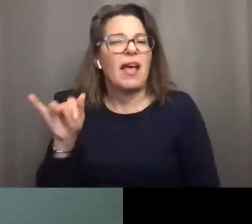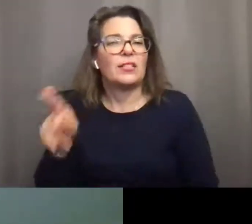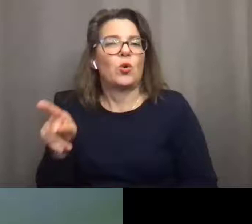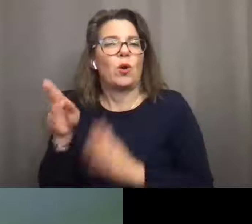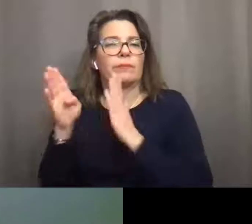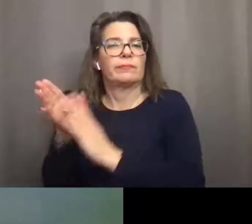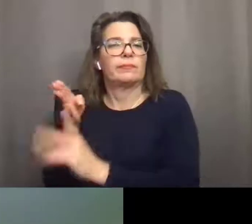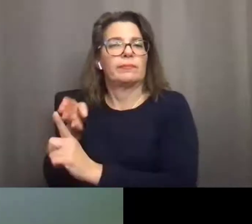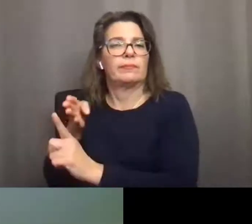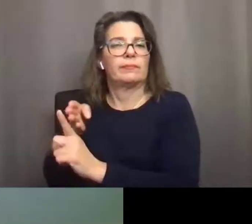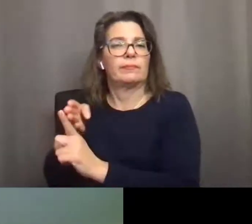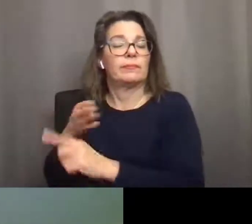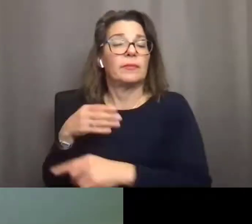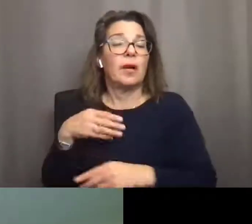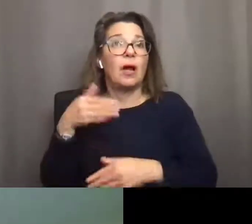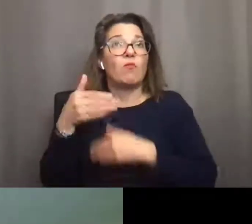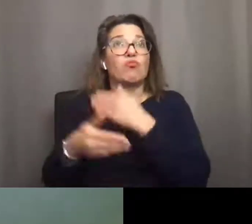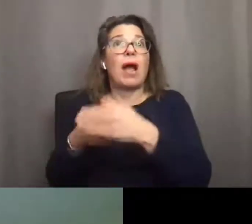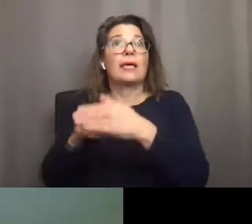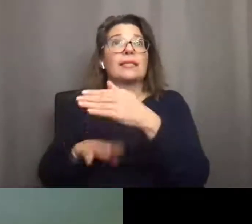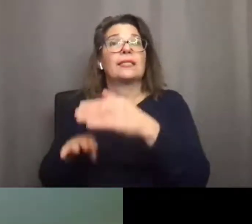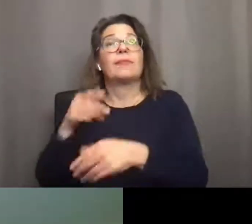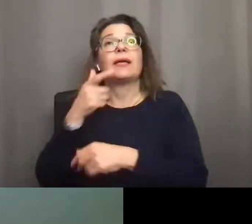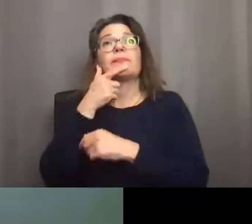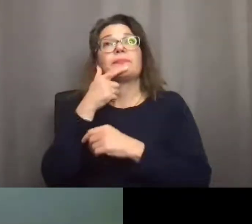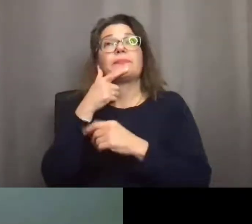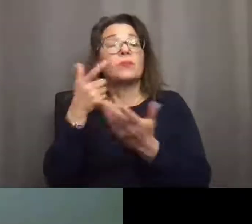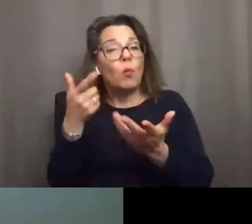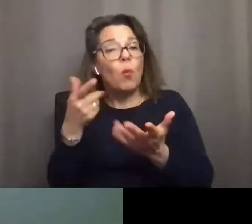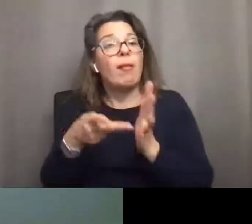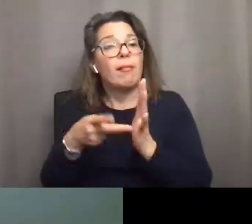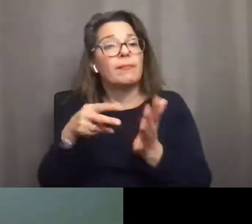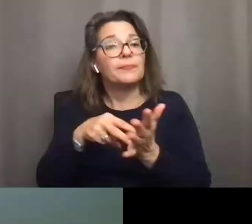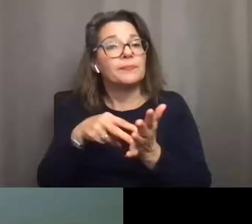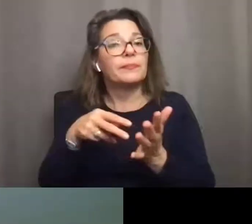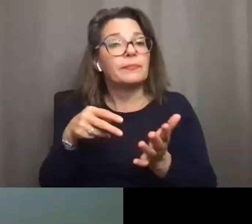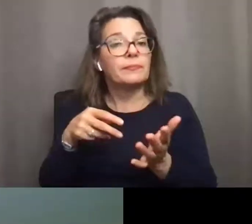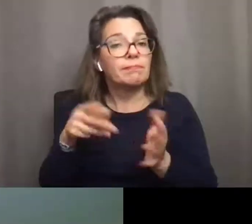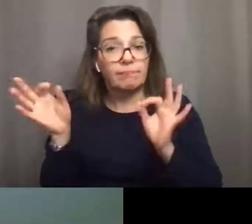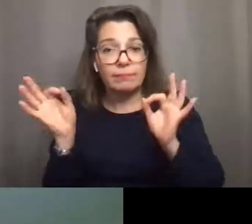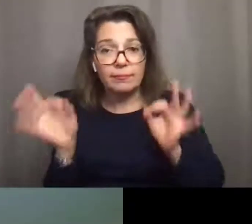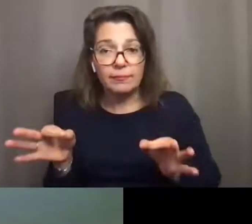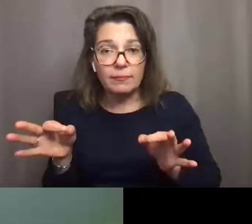Patricia Valdez: For process-based, well, I will say that definitely what you'll want to look at,